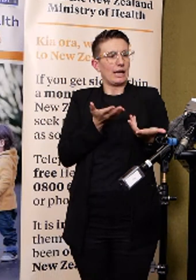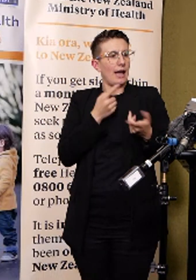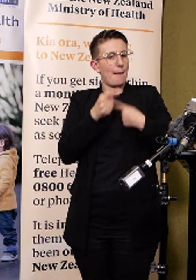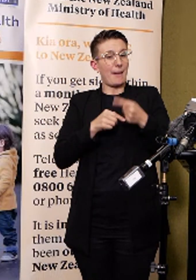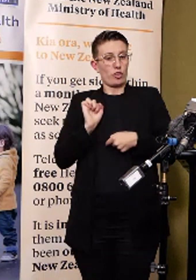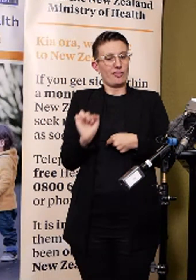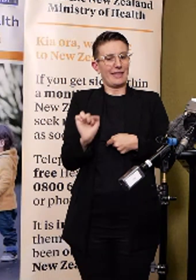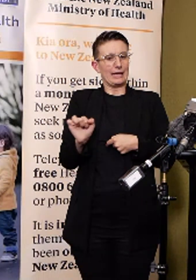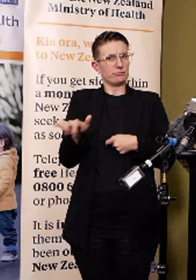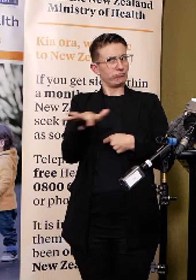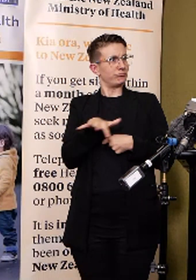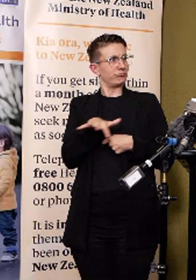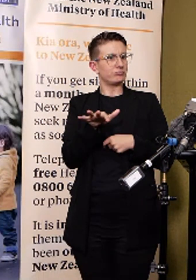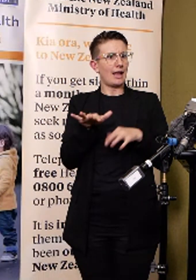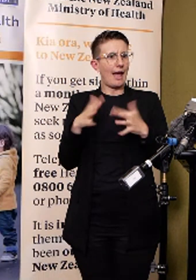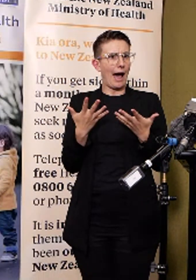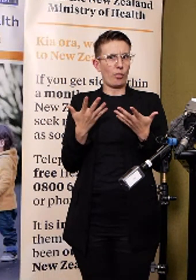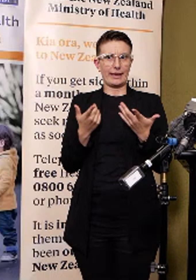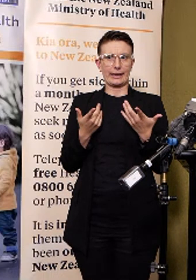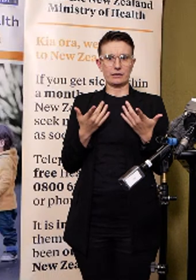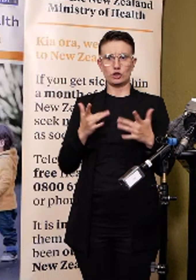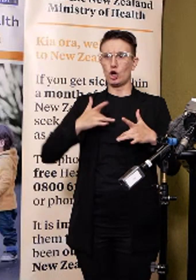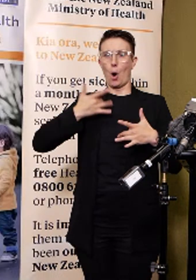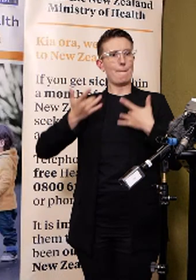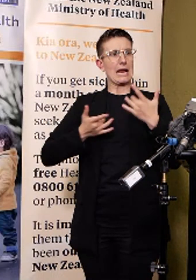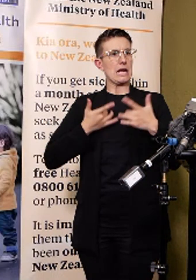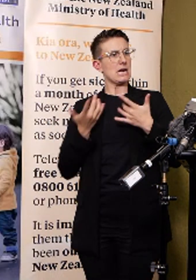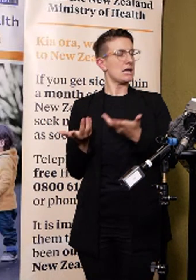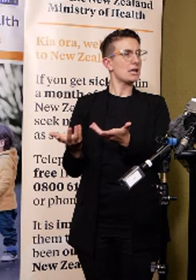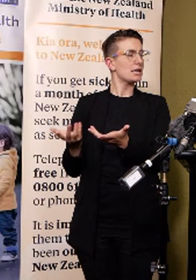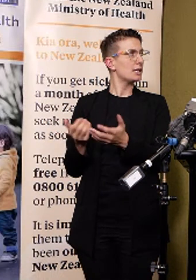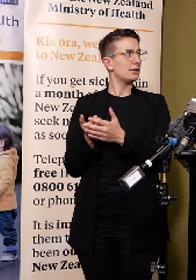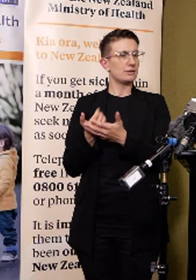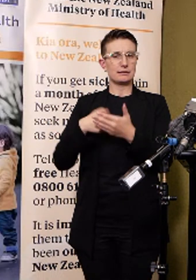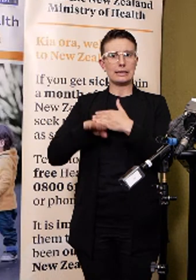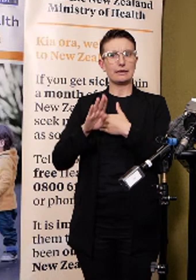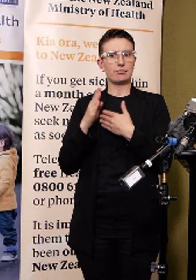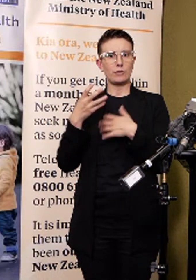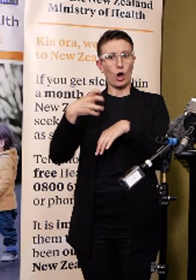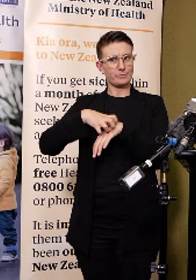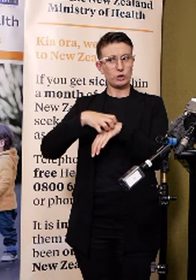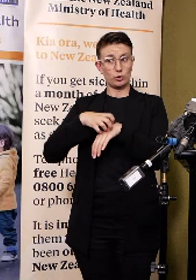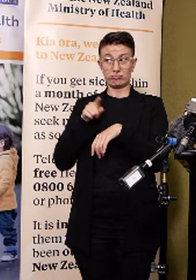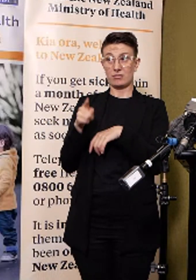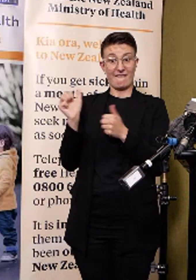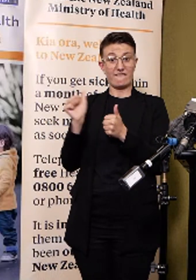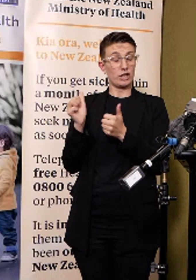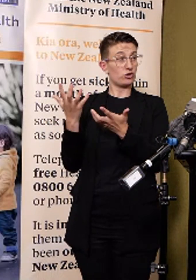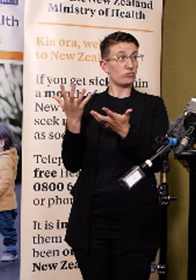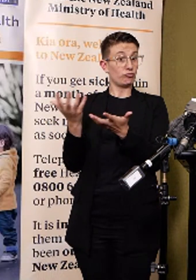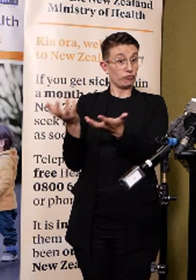and how they're coping at the hospital? I mean, have you even received information on what their condition is at the moment,